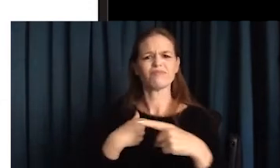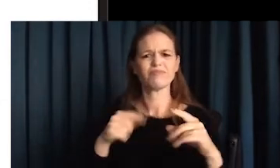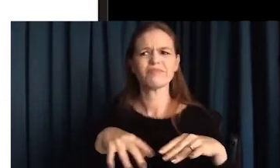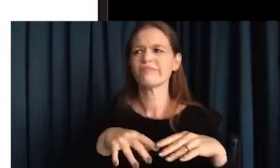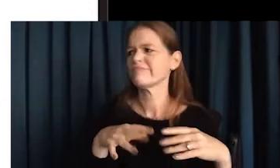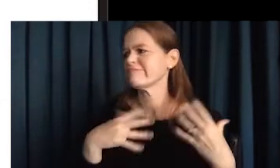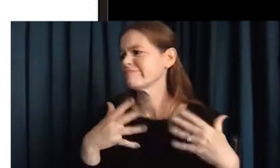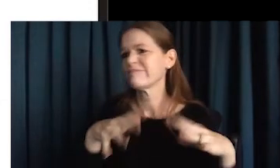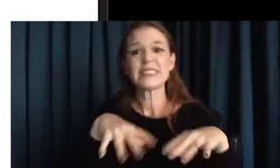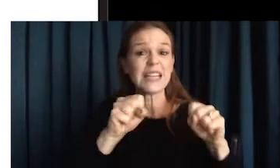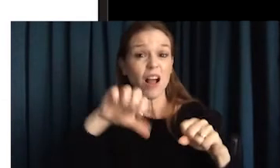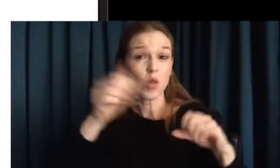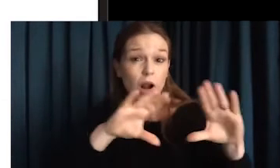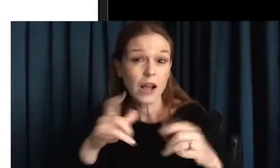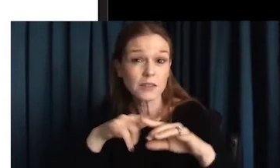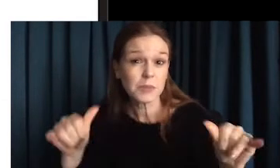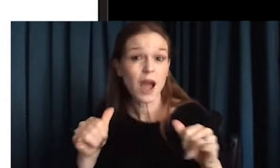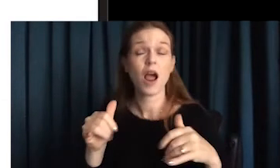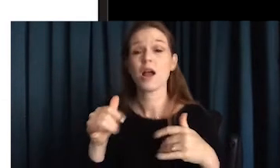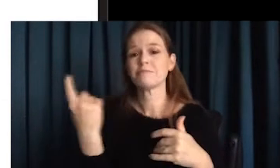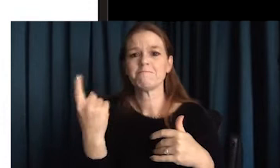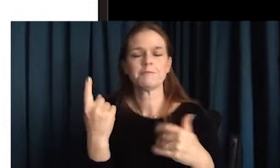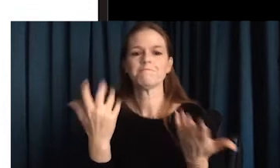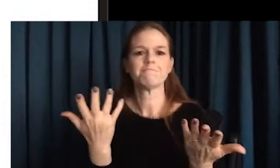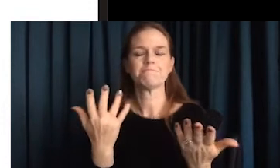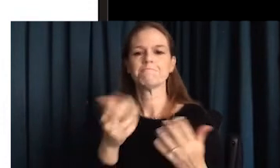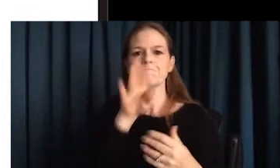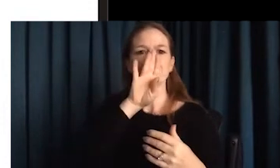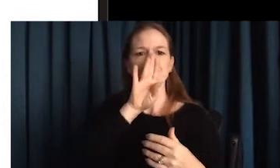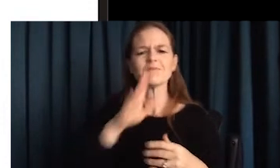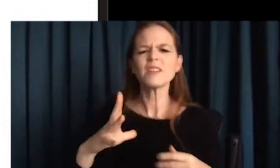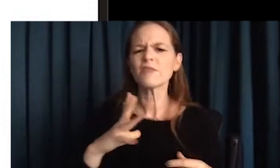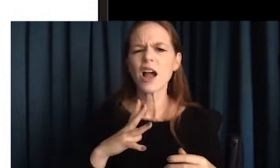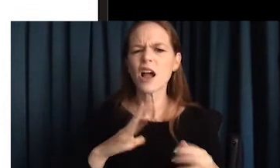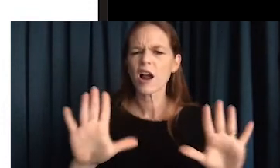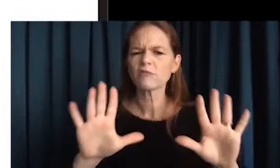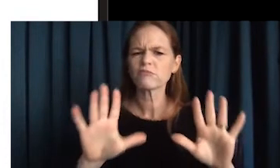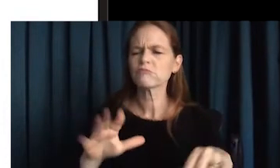maybe you have a class that conflicts with that time. That's not a big deal. You can always ask the professor to meet at a different time